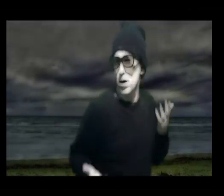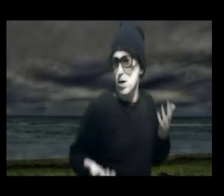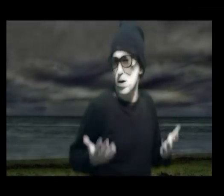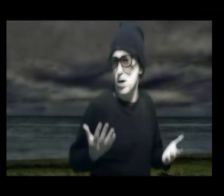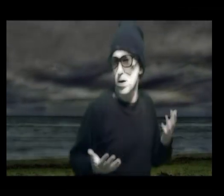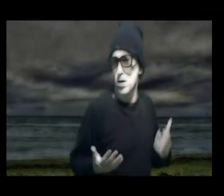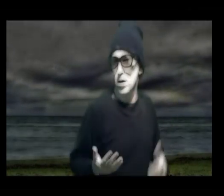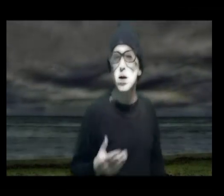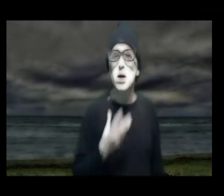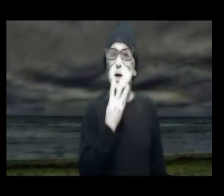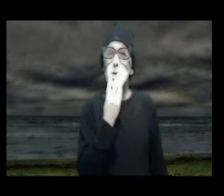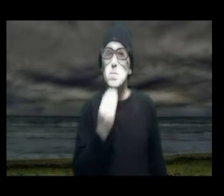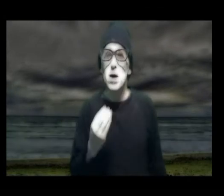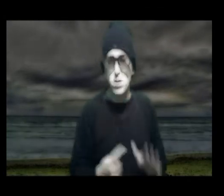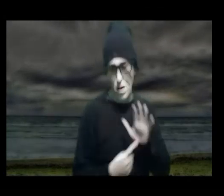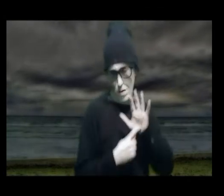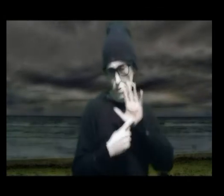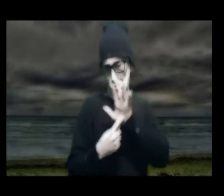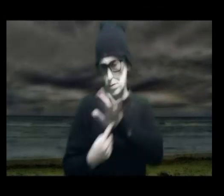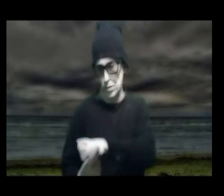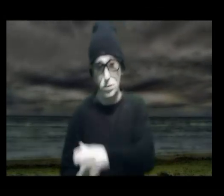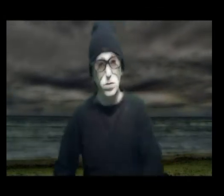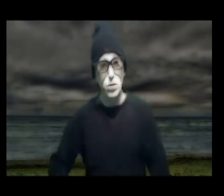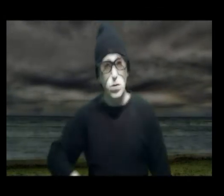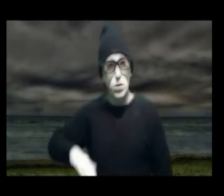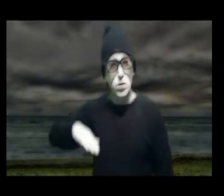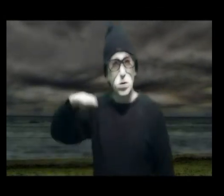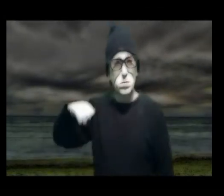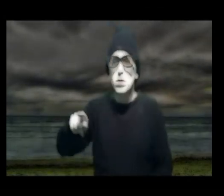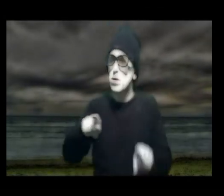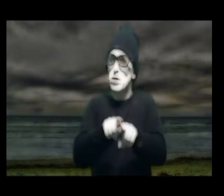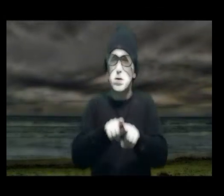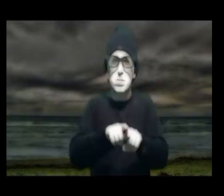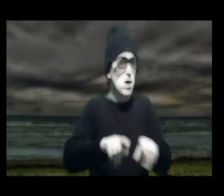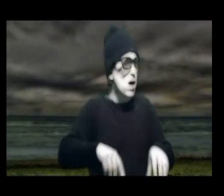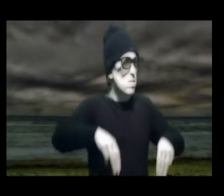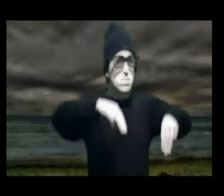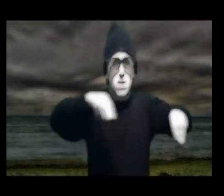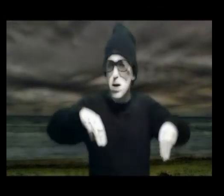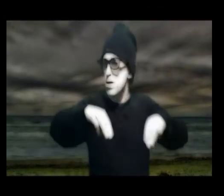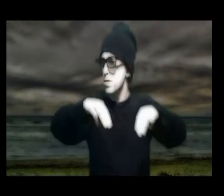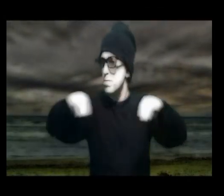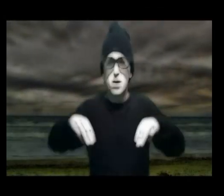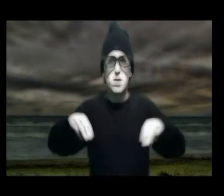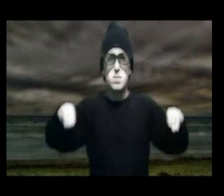How I got the demons from the possessed man into the pigs and into the water